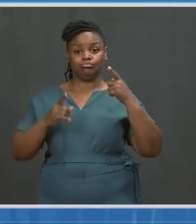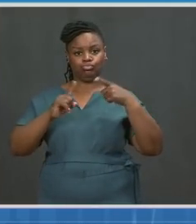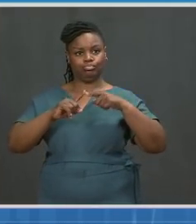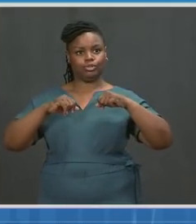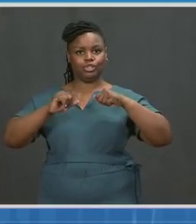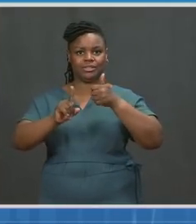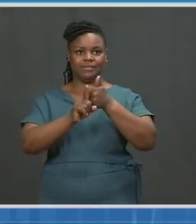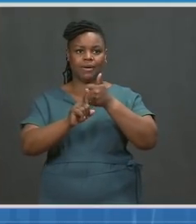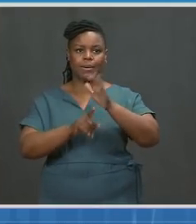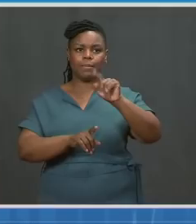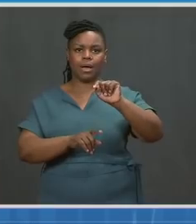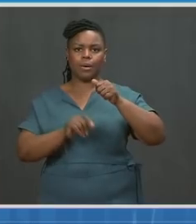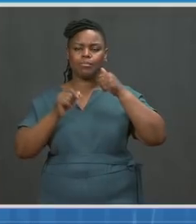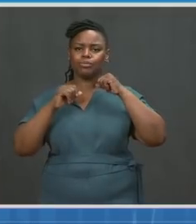and really to protect the unvaccinated.